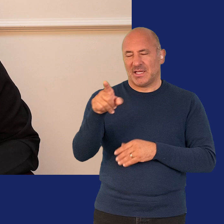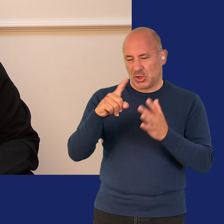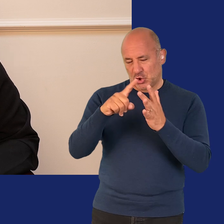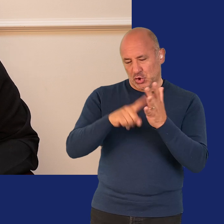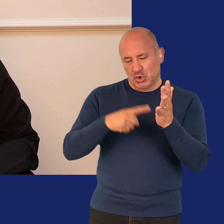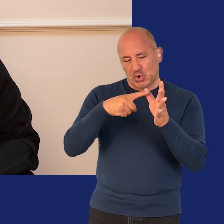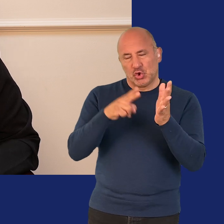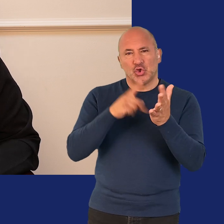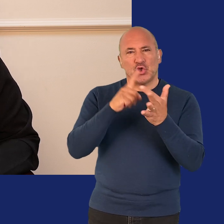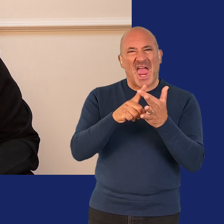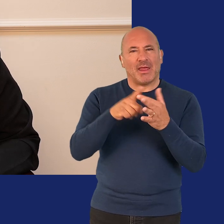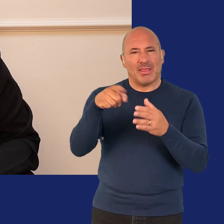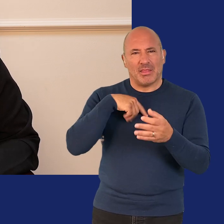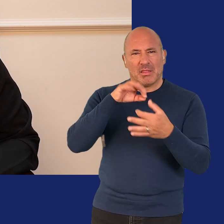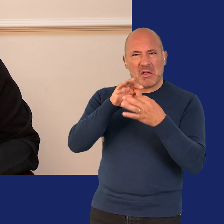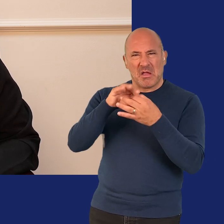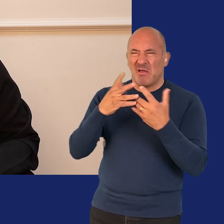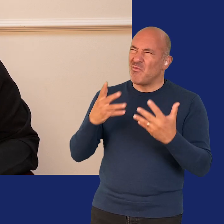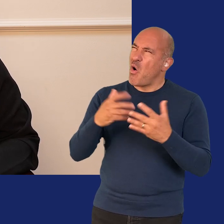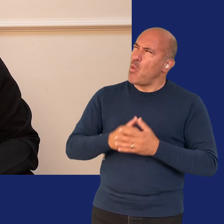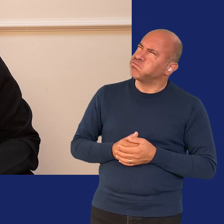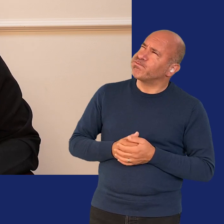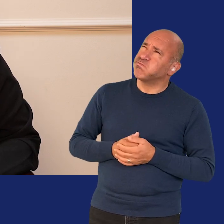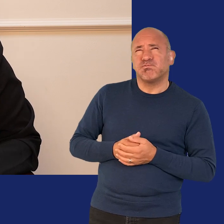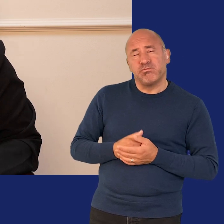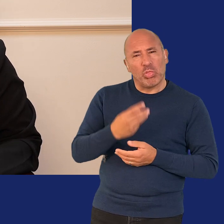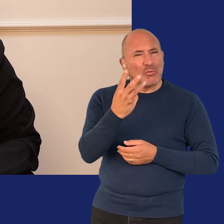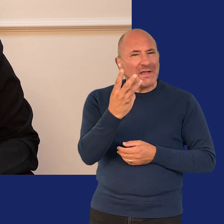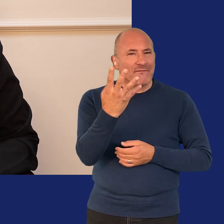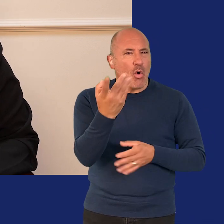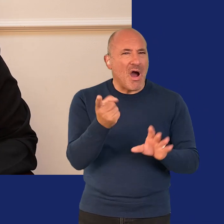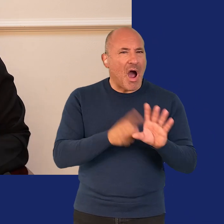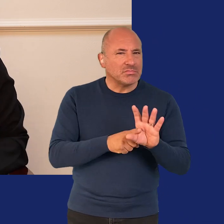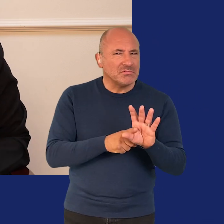with Jane now for, oh, three, four years now, maybe just a little bit.